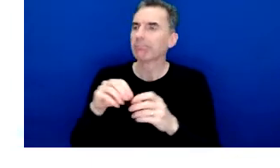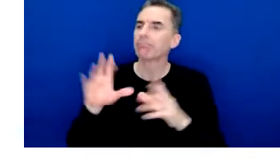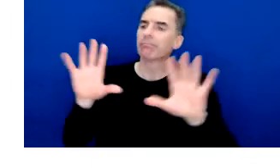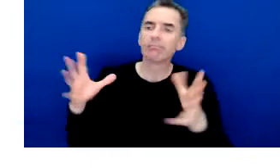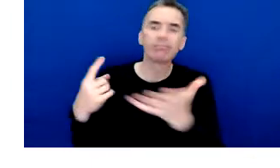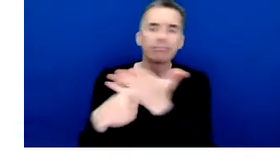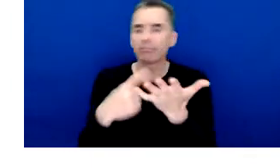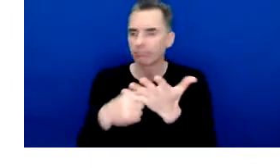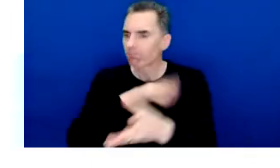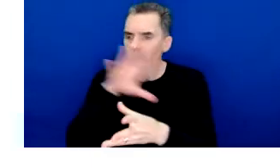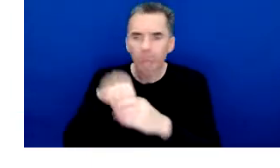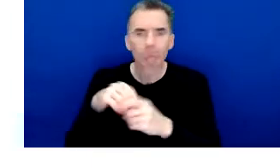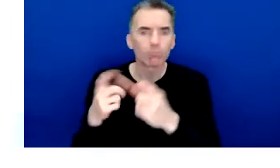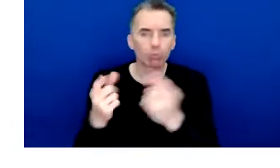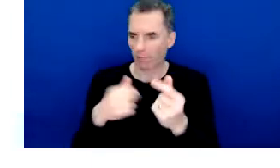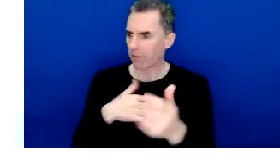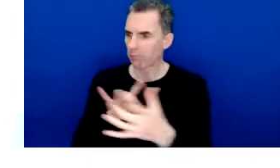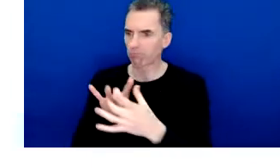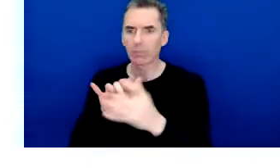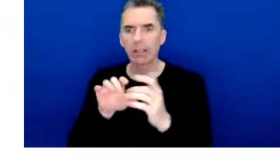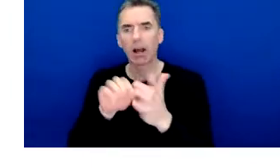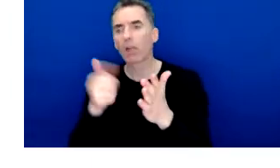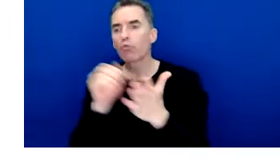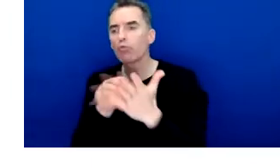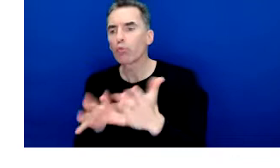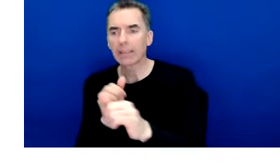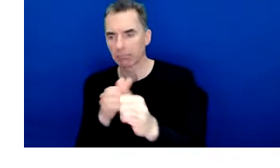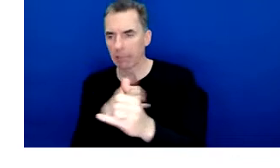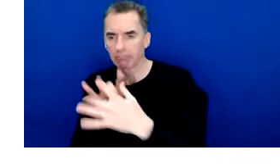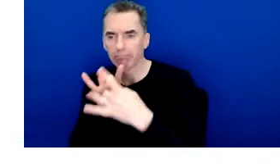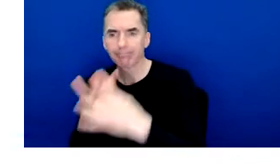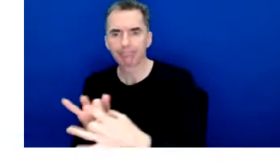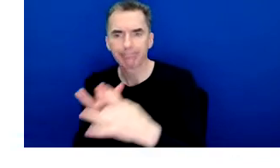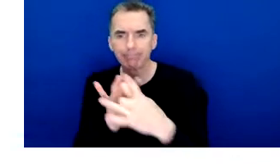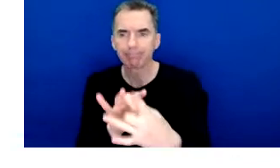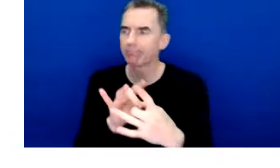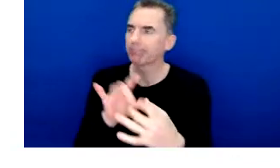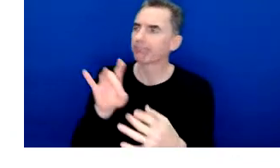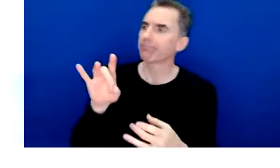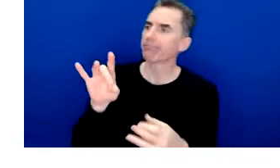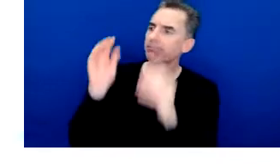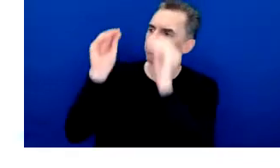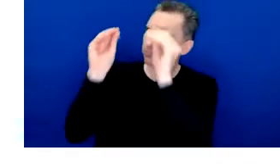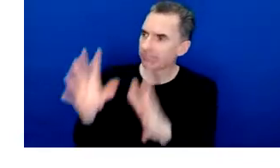to connect to other students and to their faculty and to their faculty campus